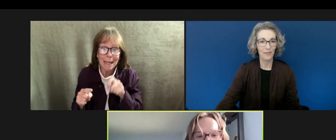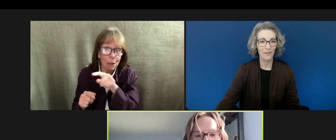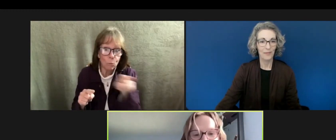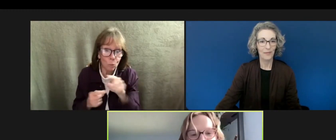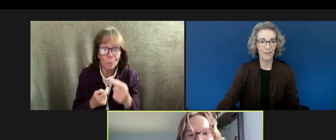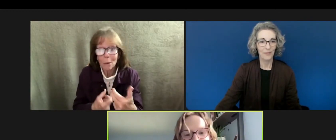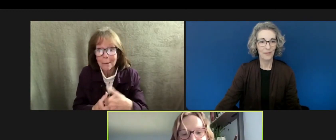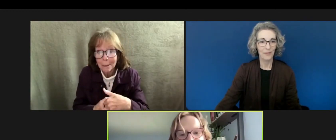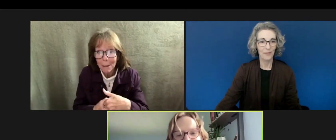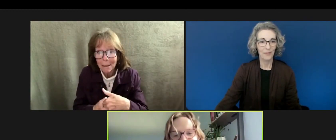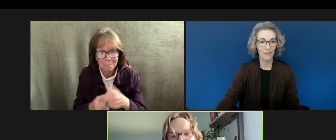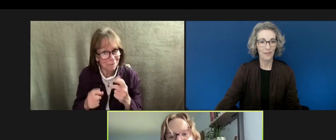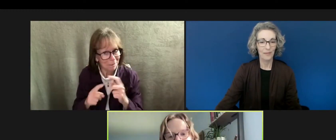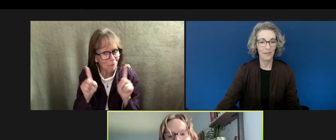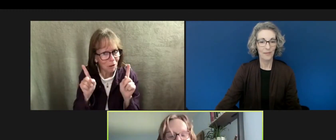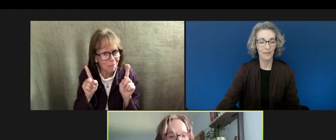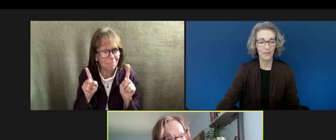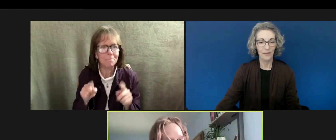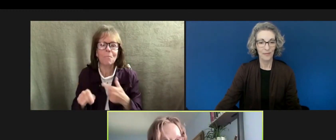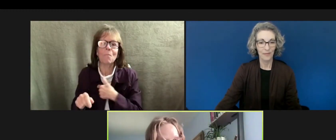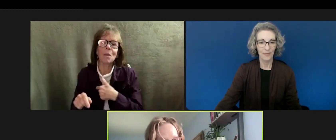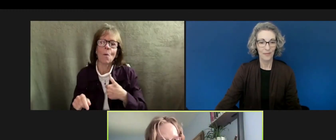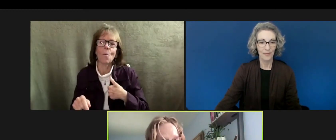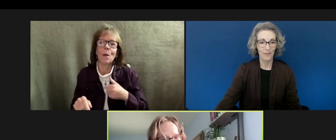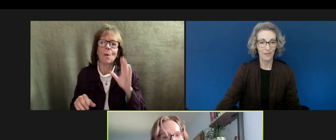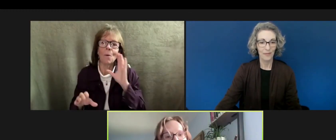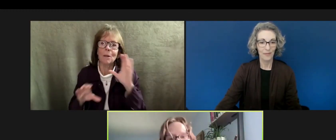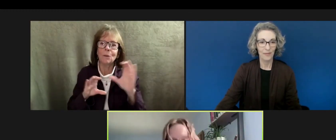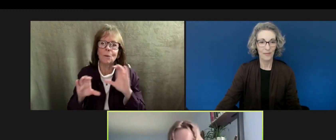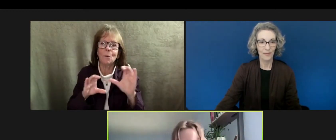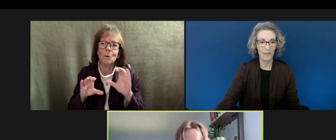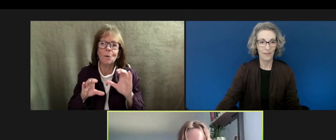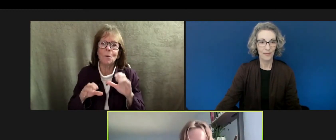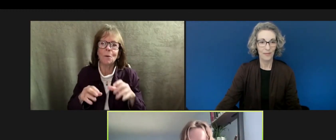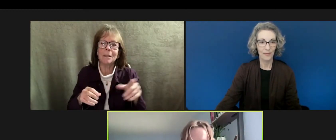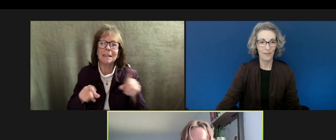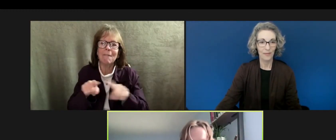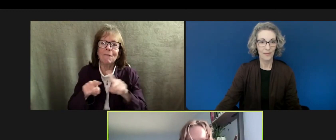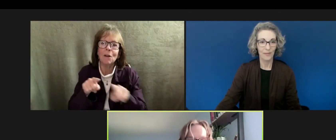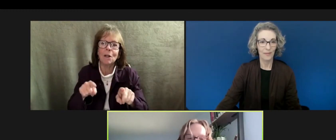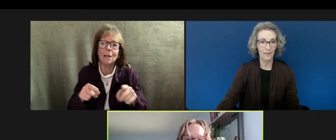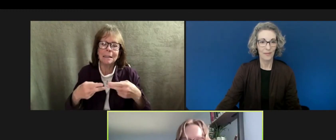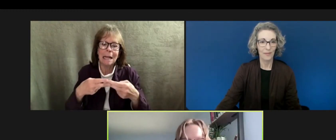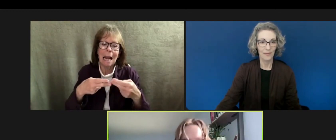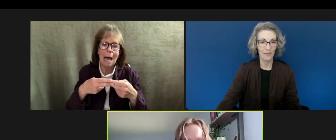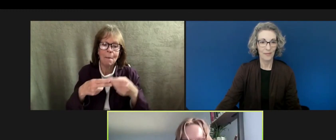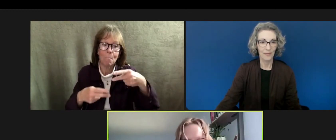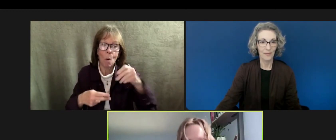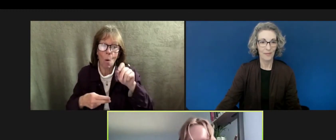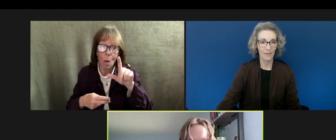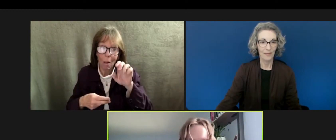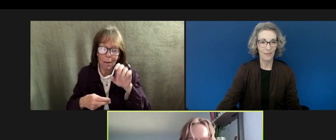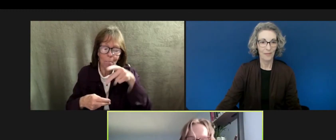So we're gonna be doing some Slido polls throughout the session today to get your interactions.